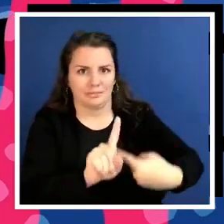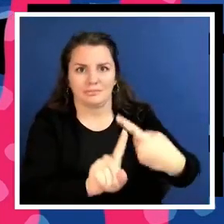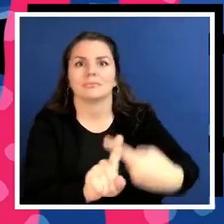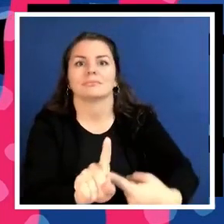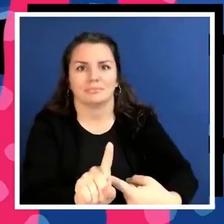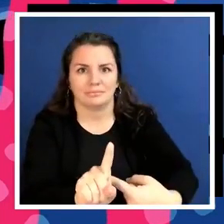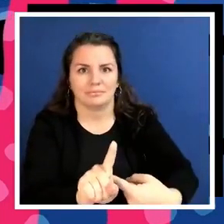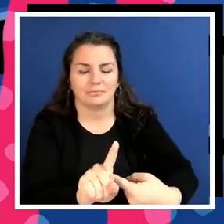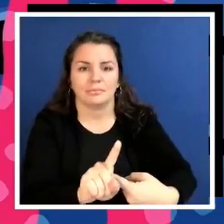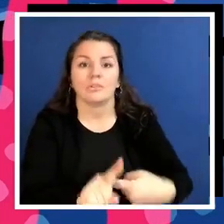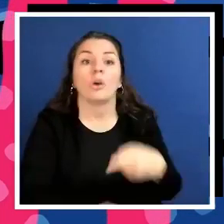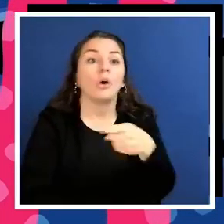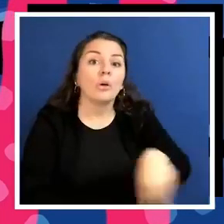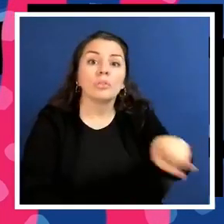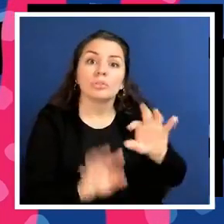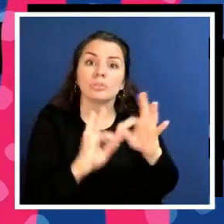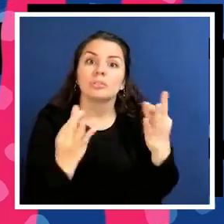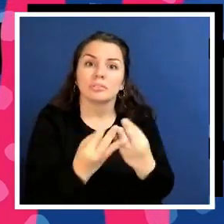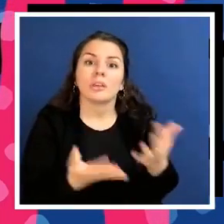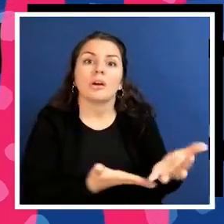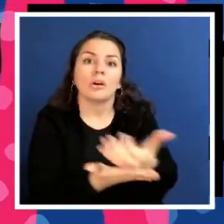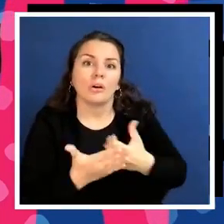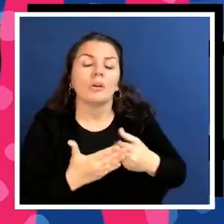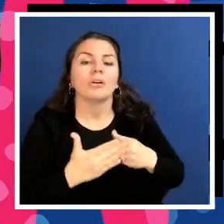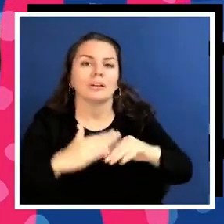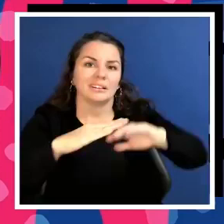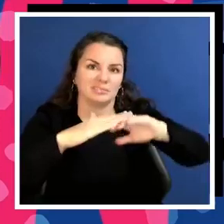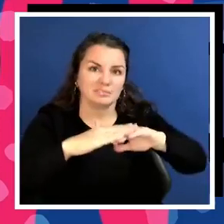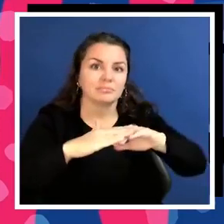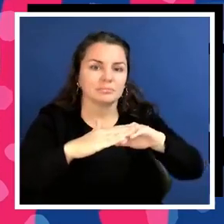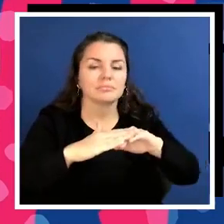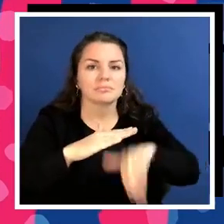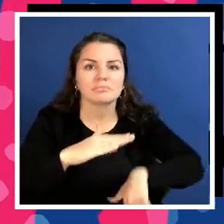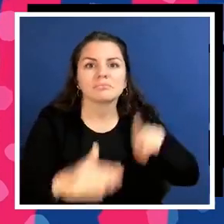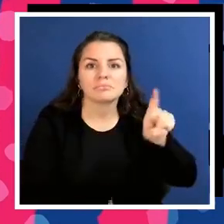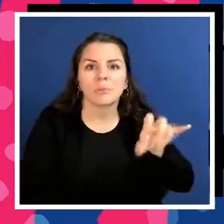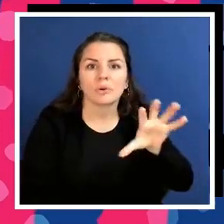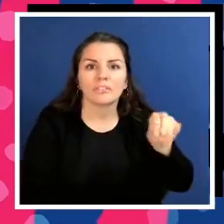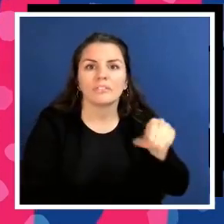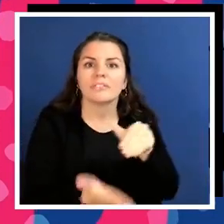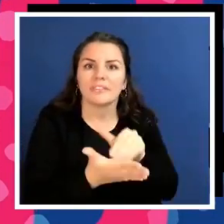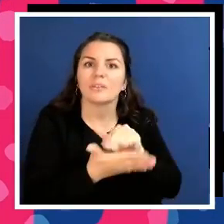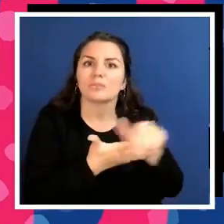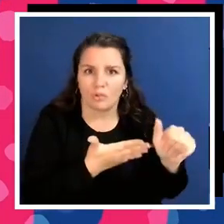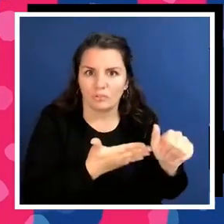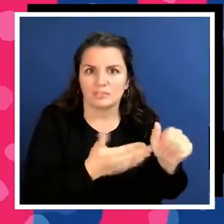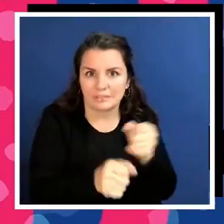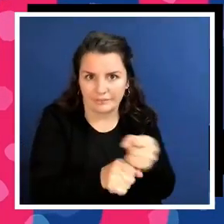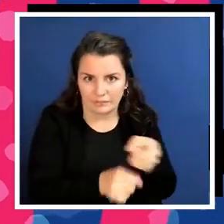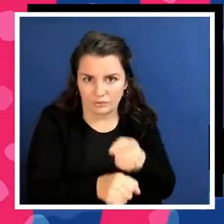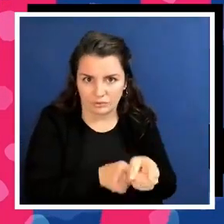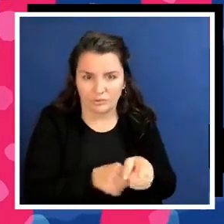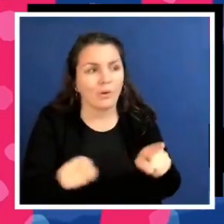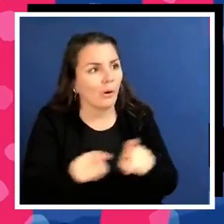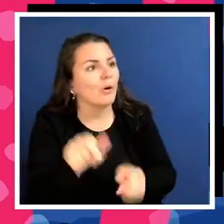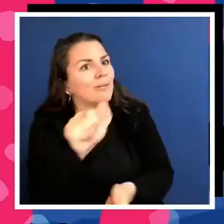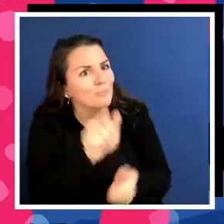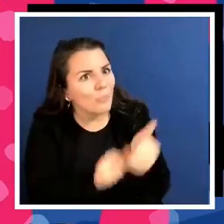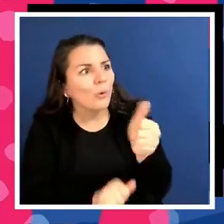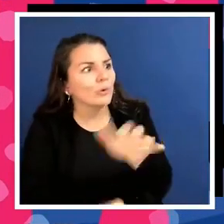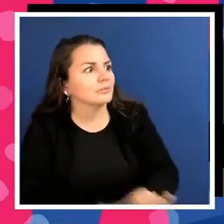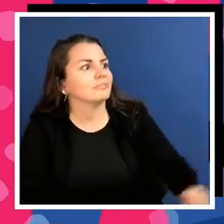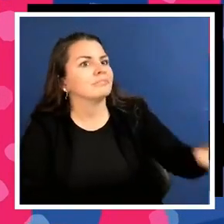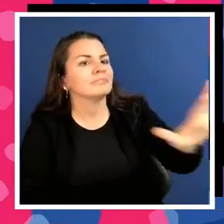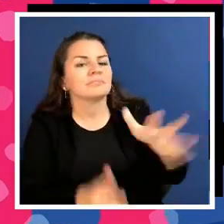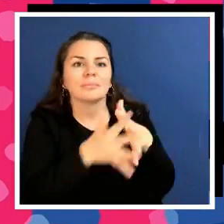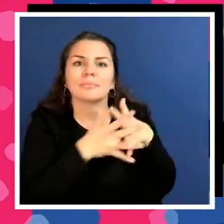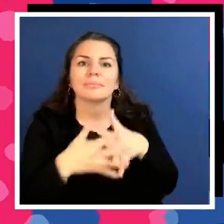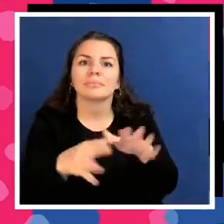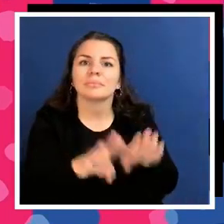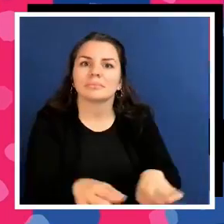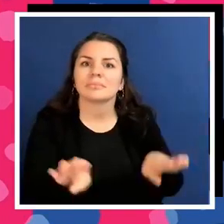TO $300 PER CHILD EACH MONTH.